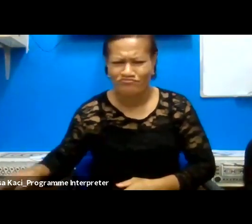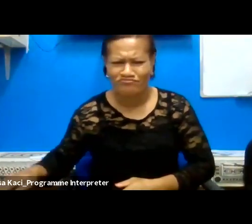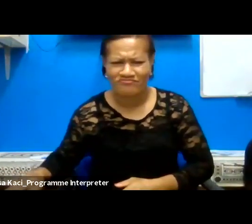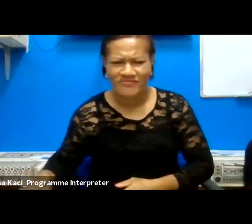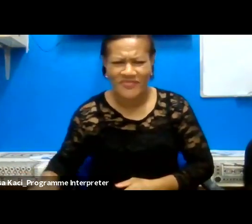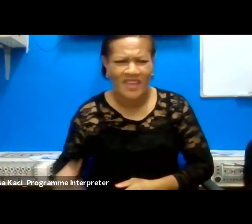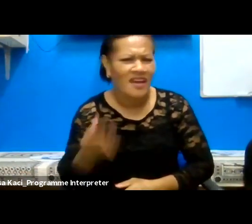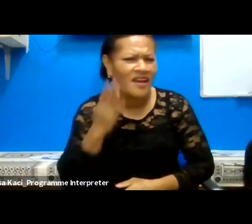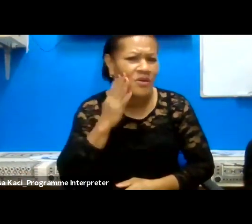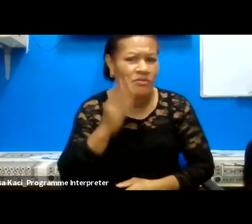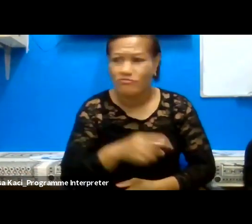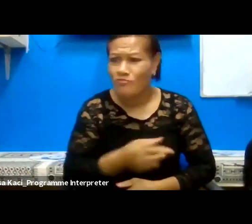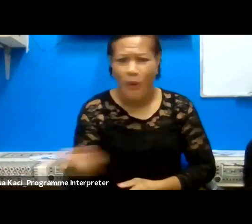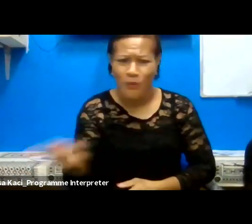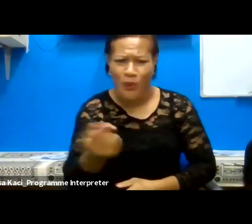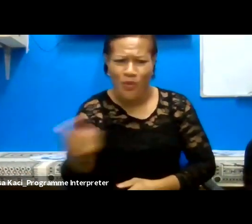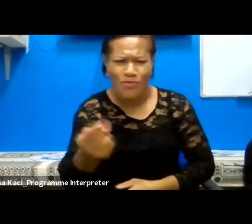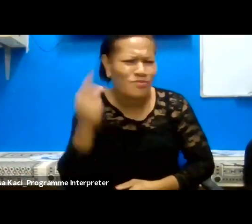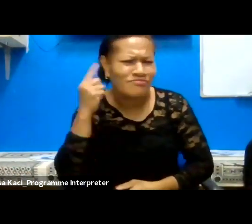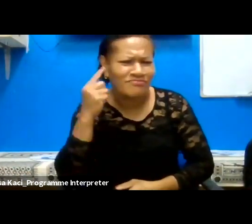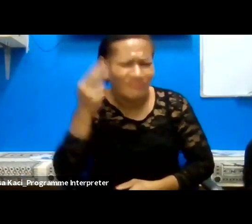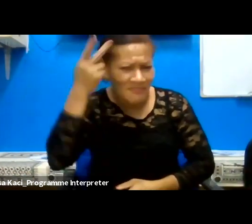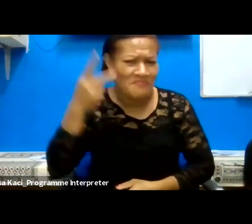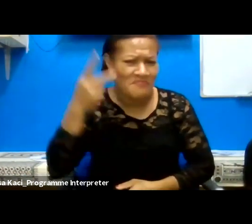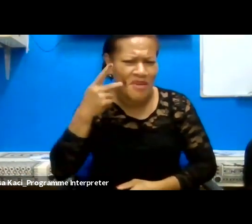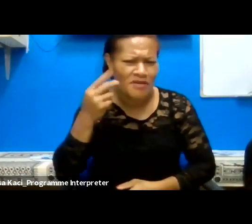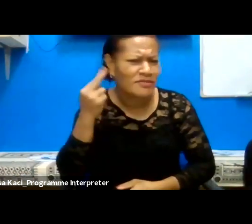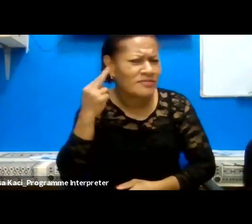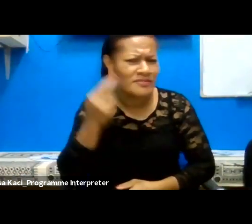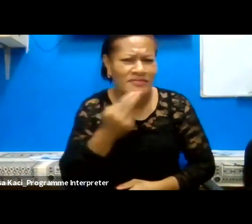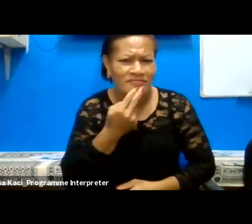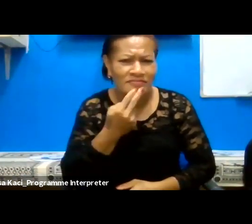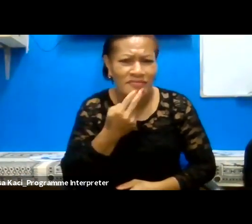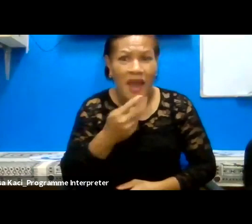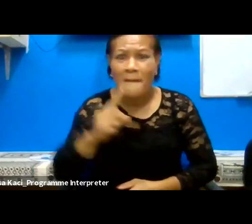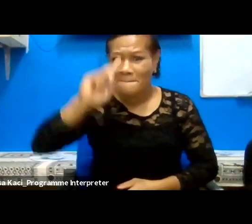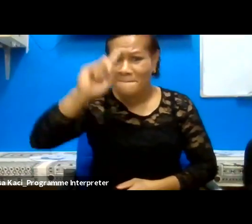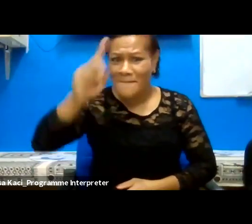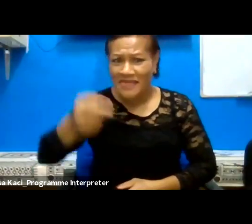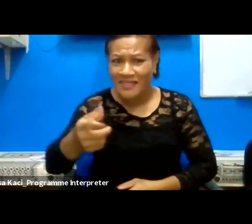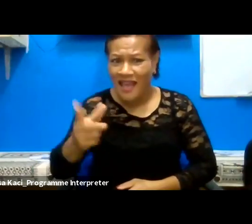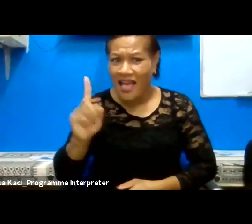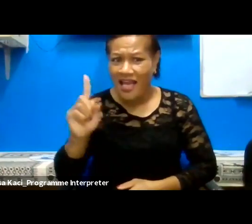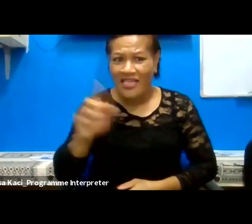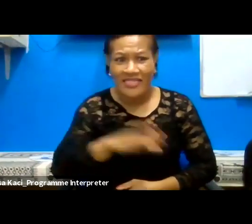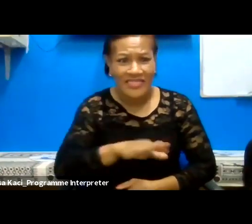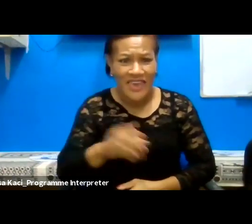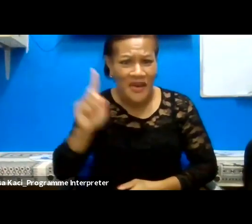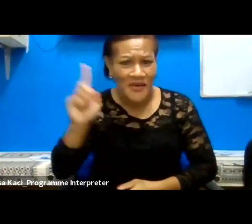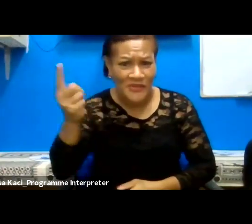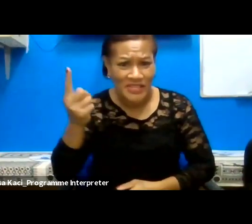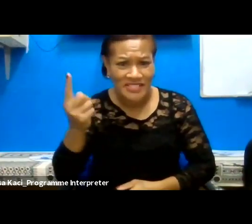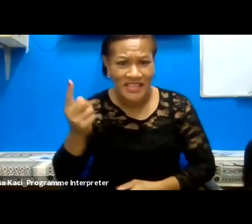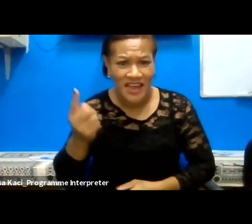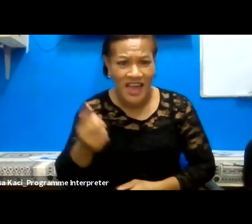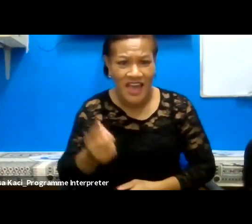year, we celebrate The deaf